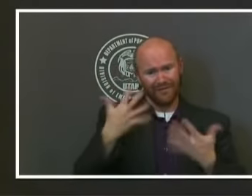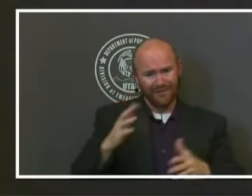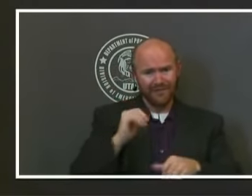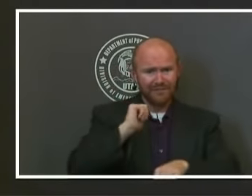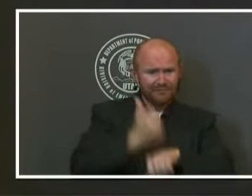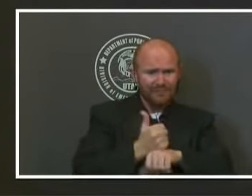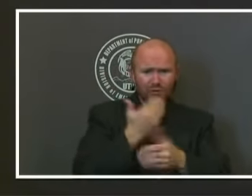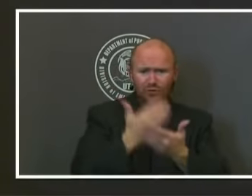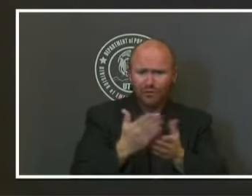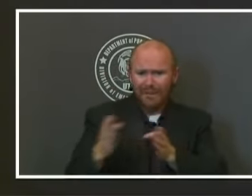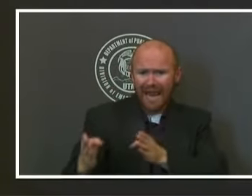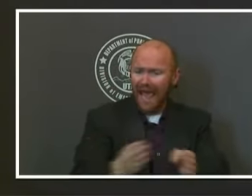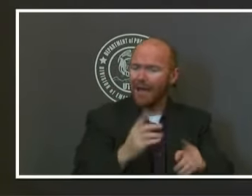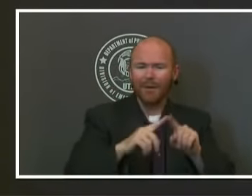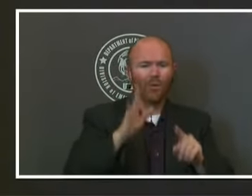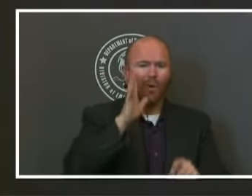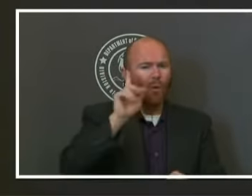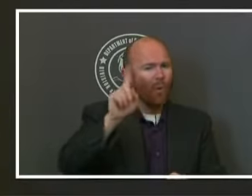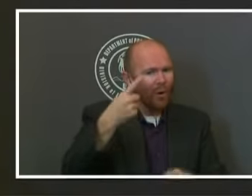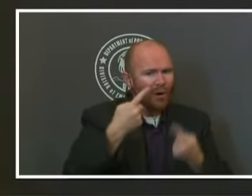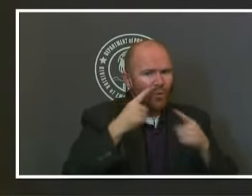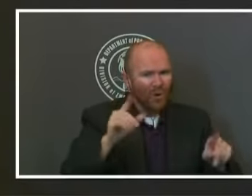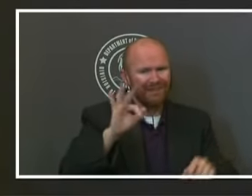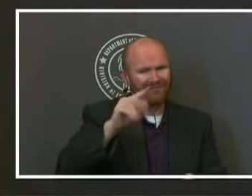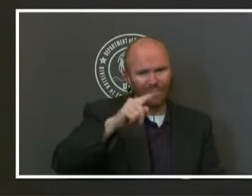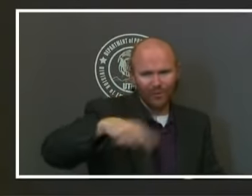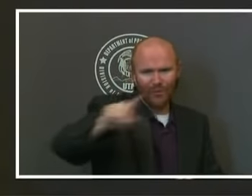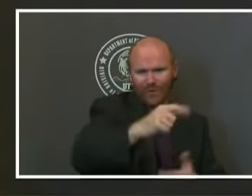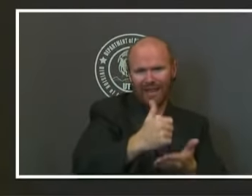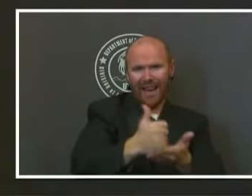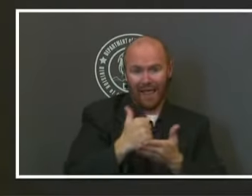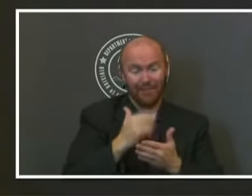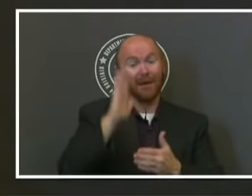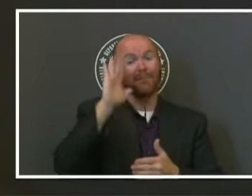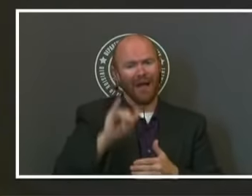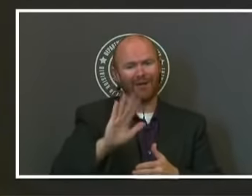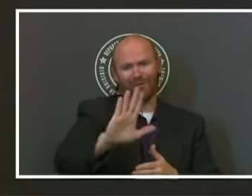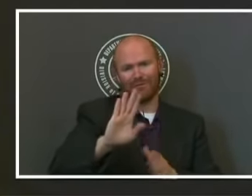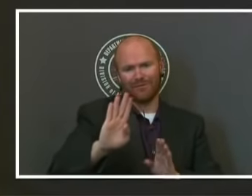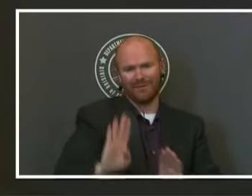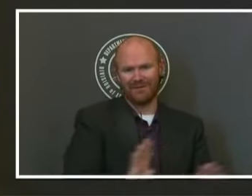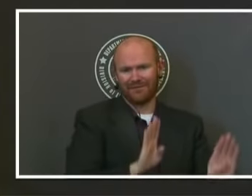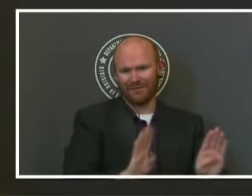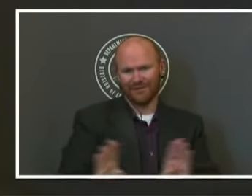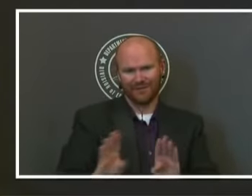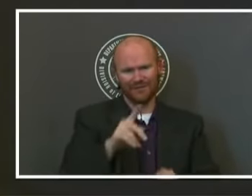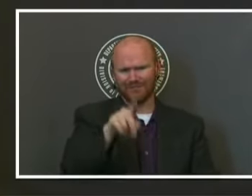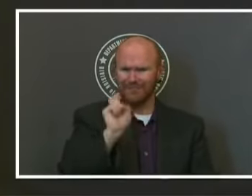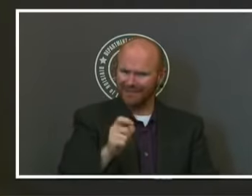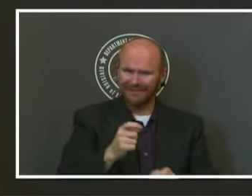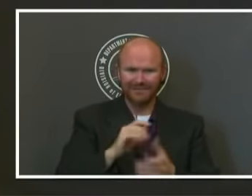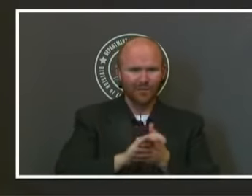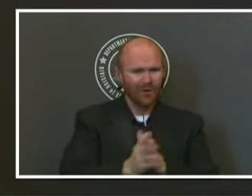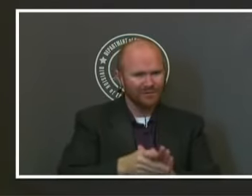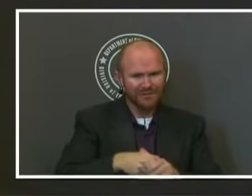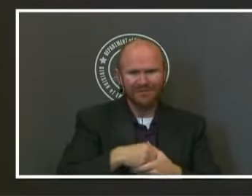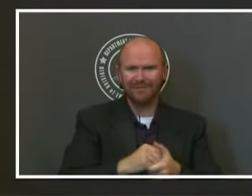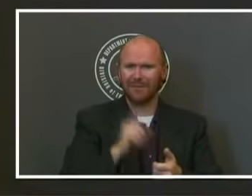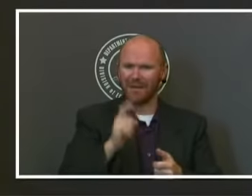only as good for wind and fact impact the plan by our own